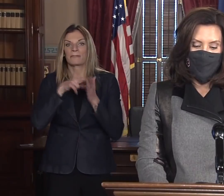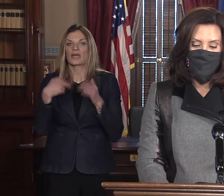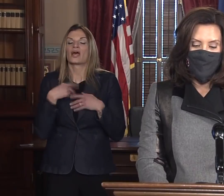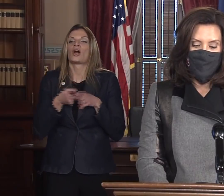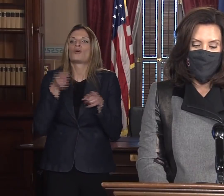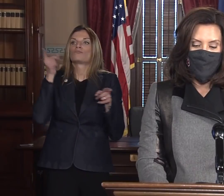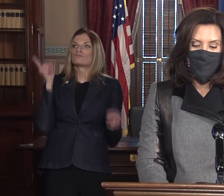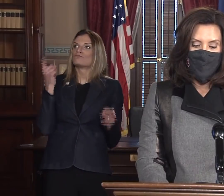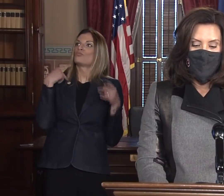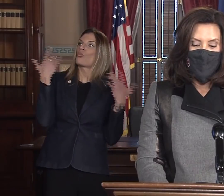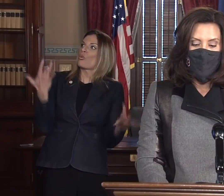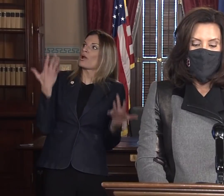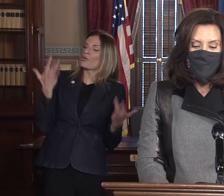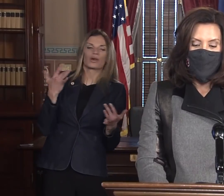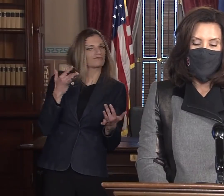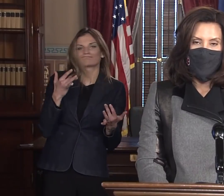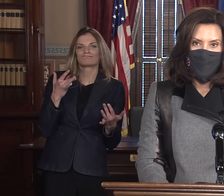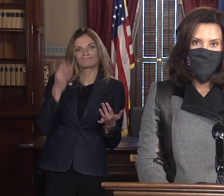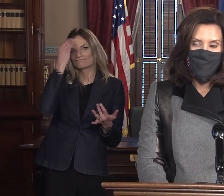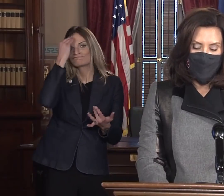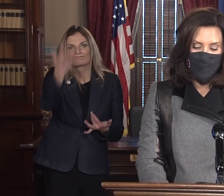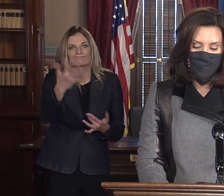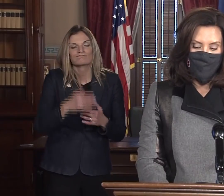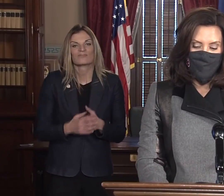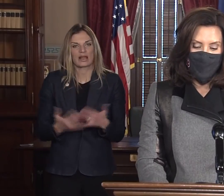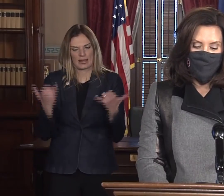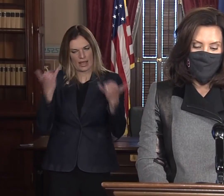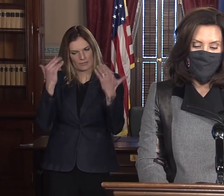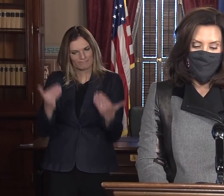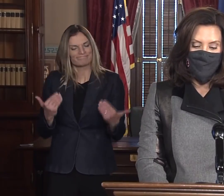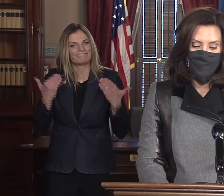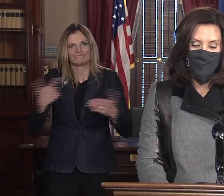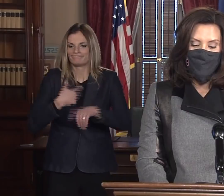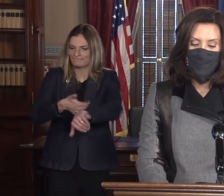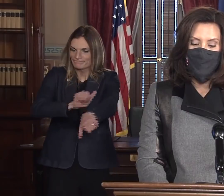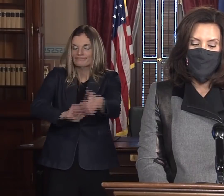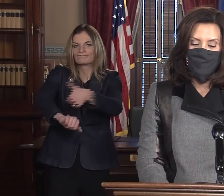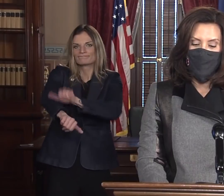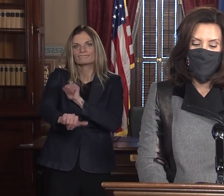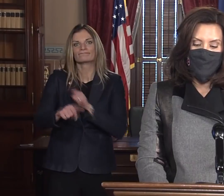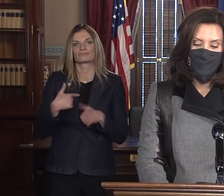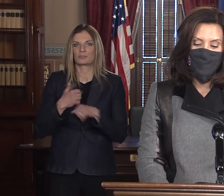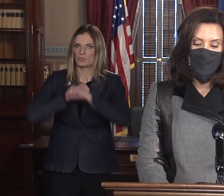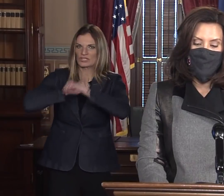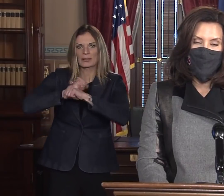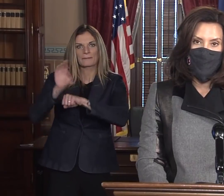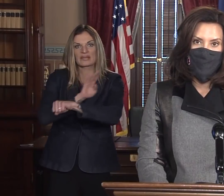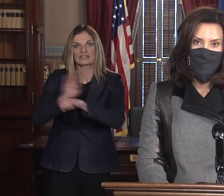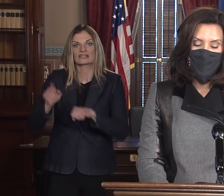AND SCHOOLS. WE NEED HELP FROM THE FEDERAL GOVERNMENT. BUT I'M NOT JUST GOING TO WAIT FOR THEM TO GET THEIR ACT